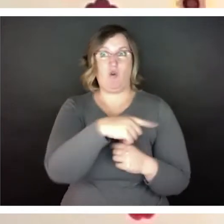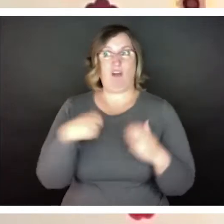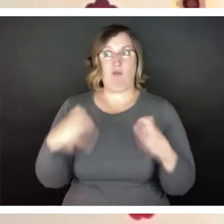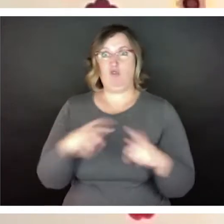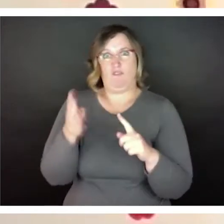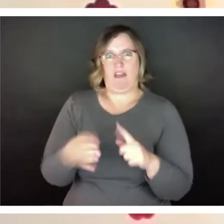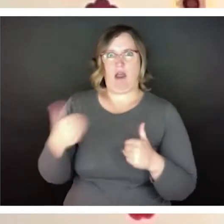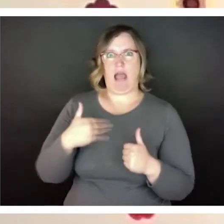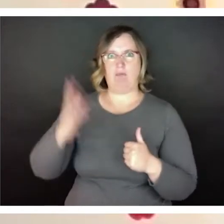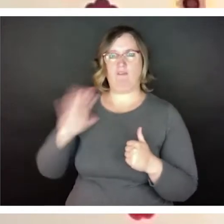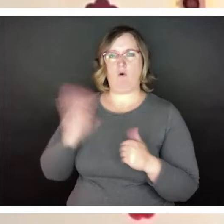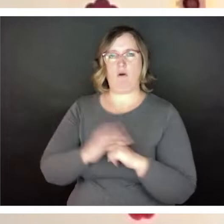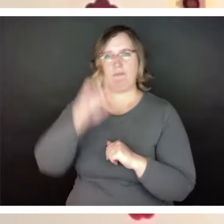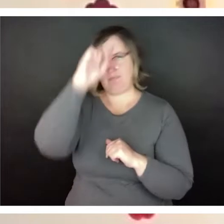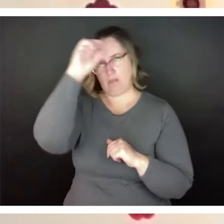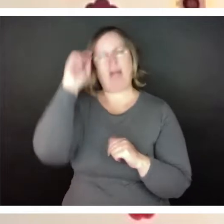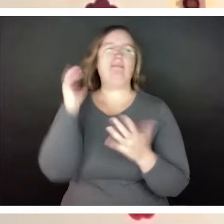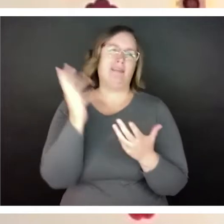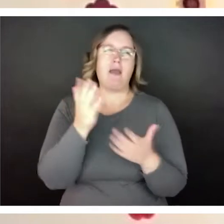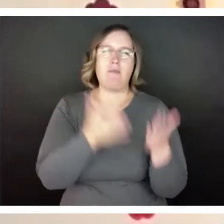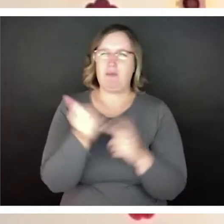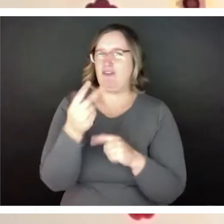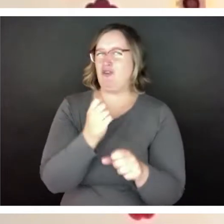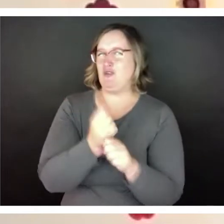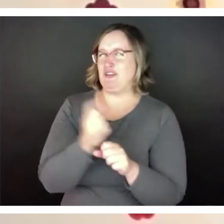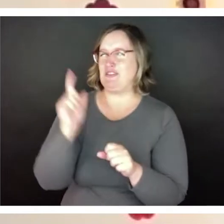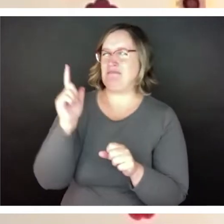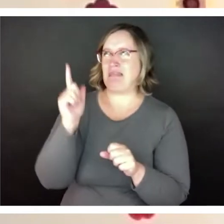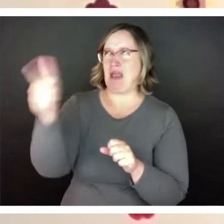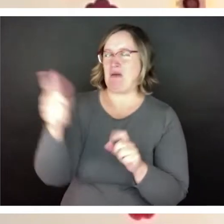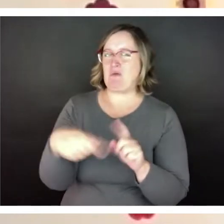Well, maybe in a few years after the job market recovers and you get past that entry level job